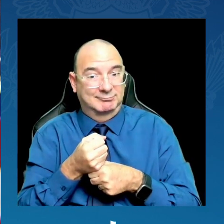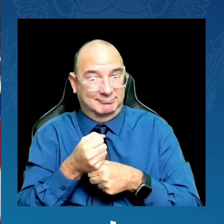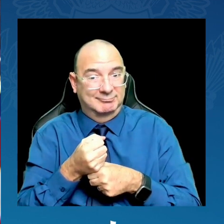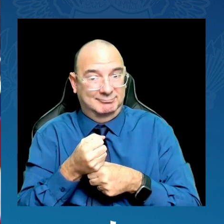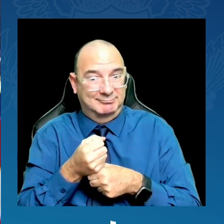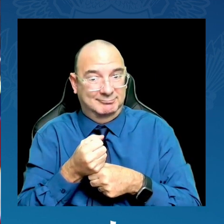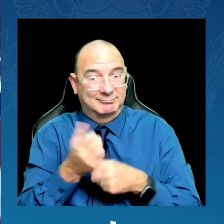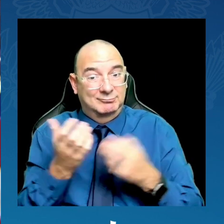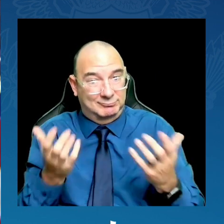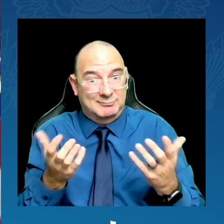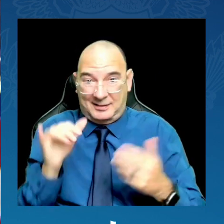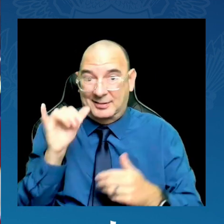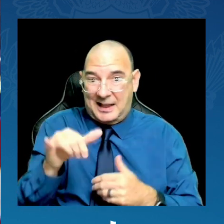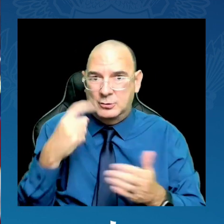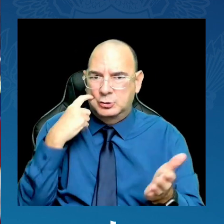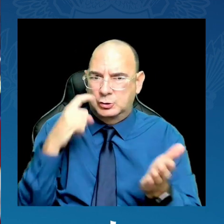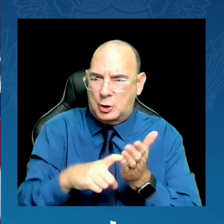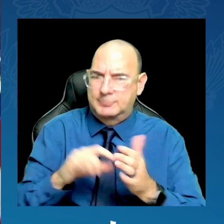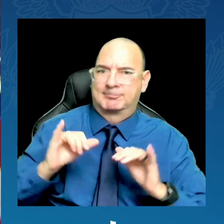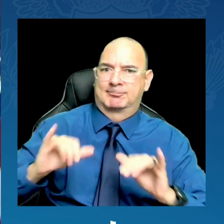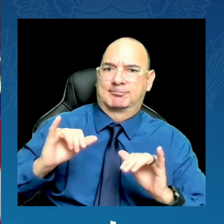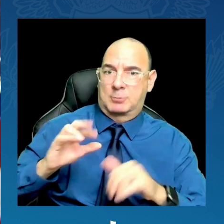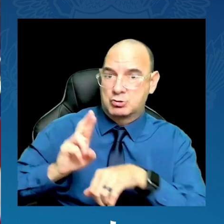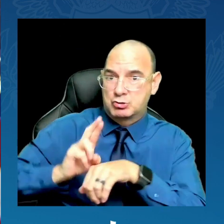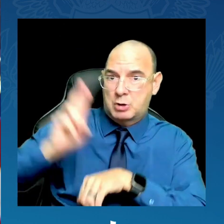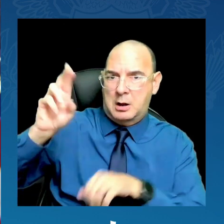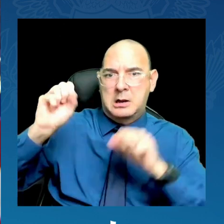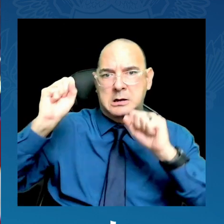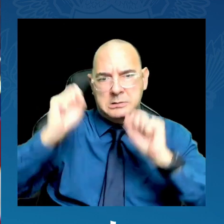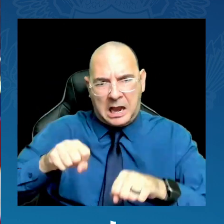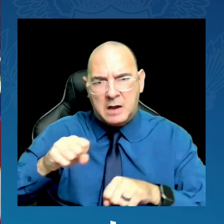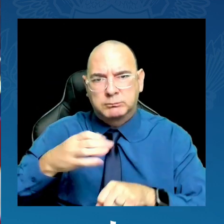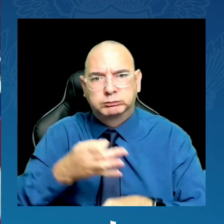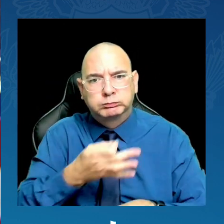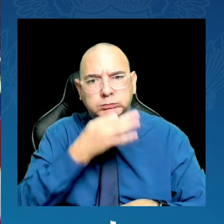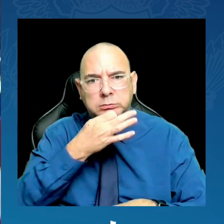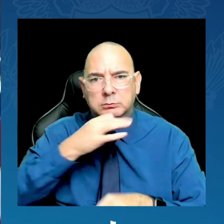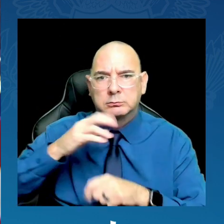and must be protected for the benefit of all people.